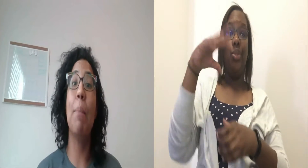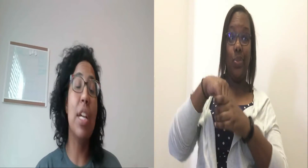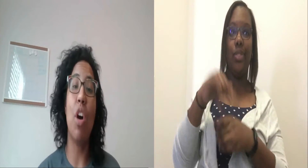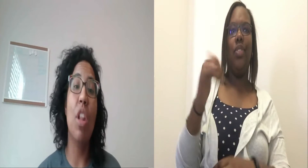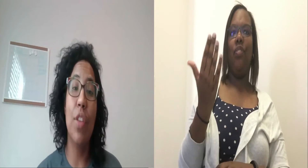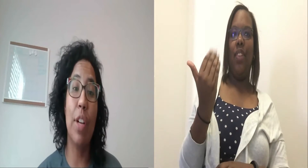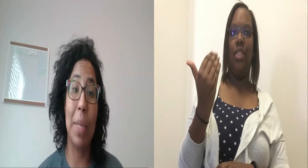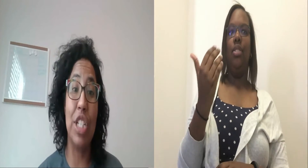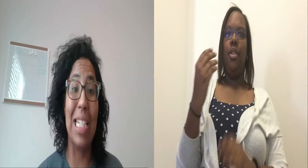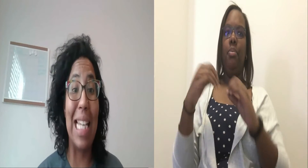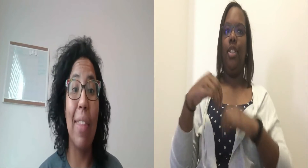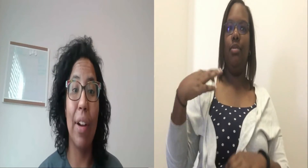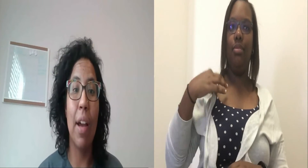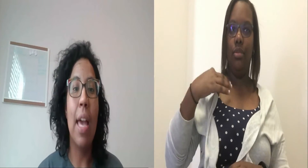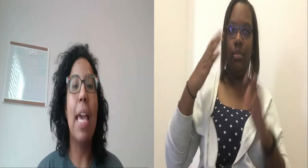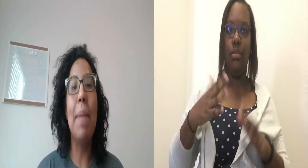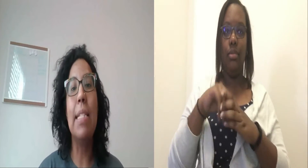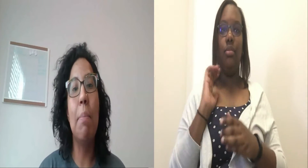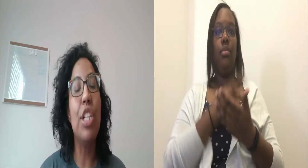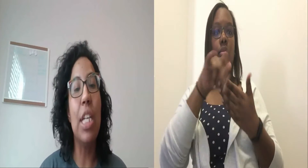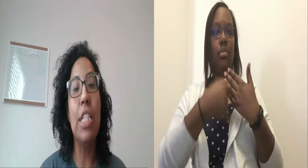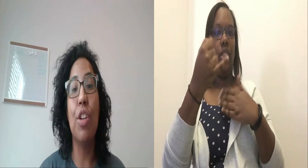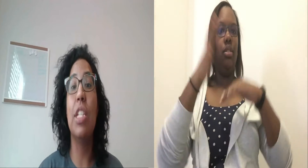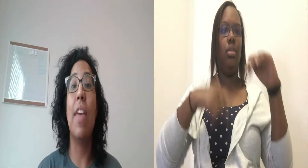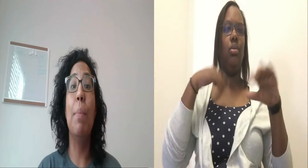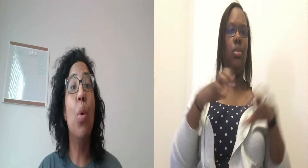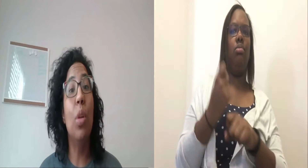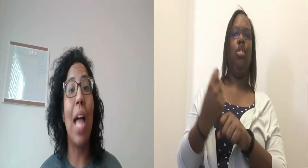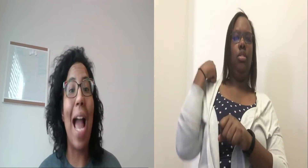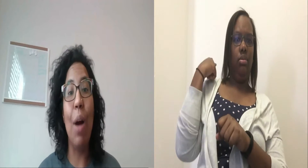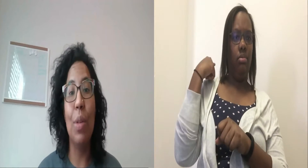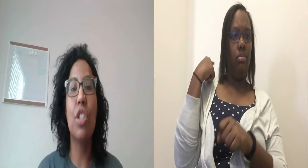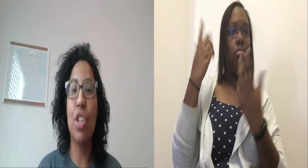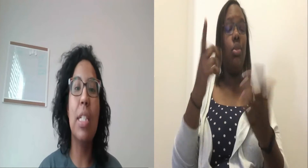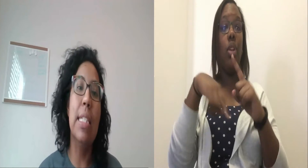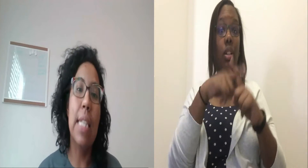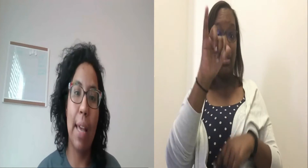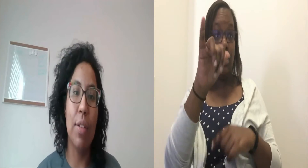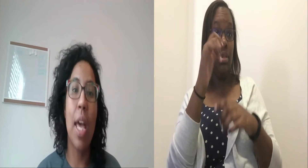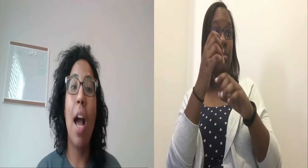brings all of your information together it makes it much easier to then pull out certain details